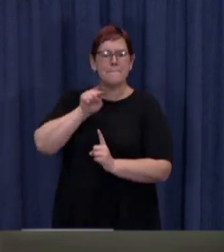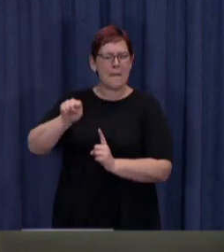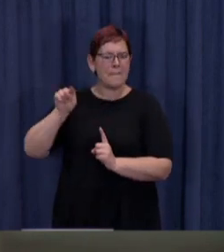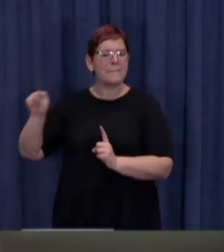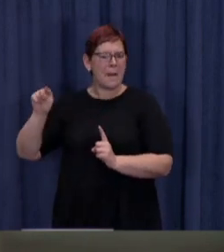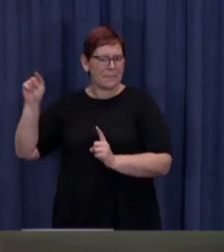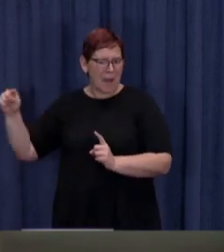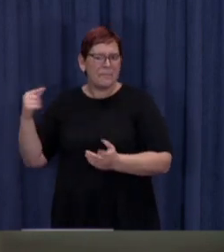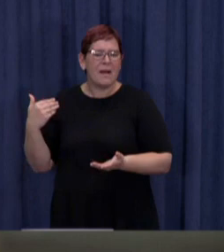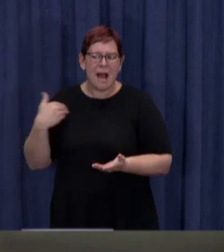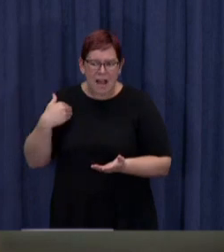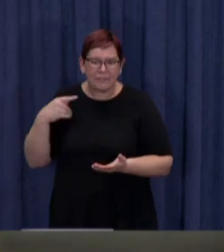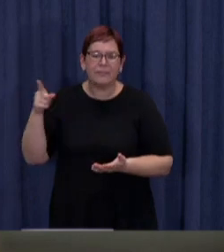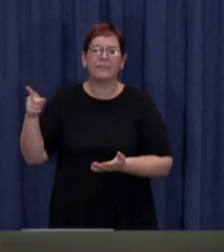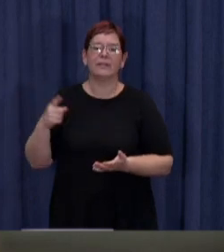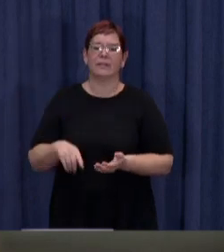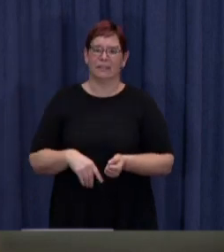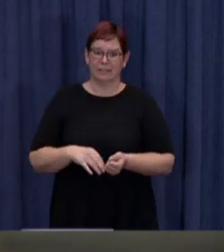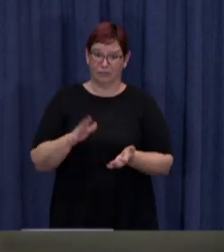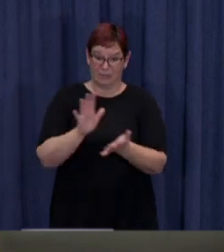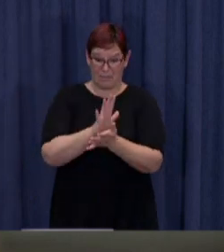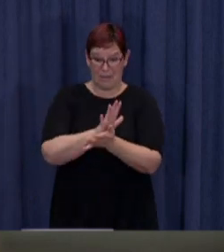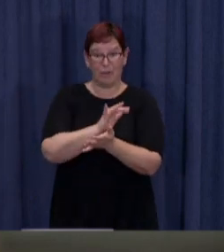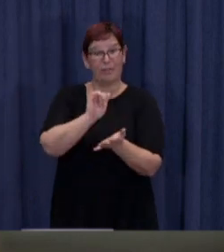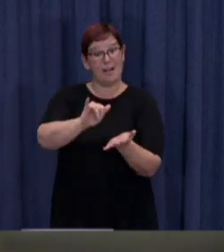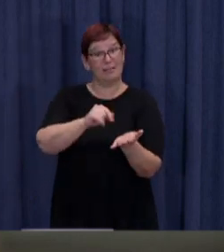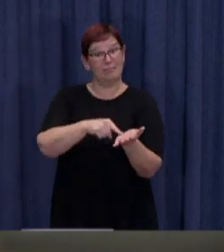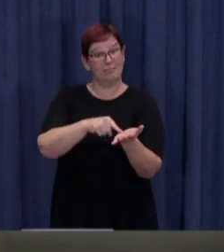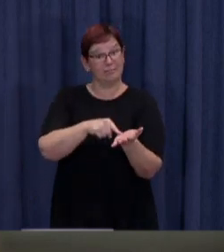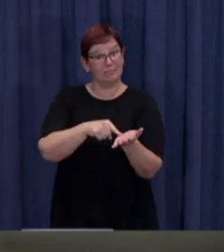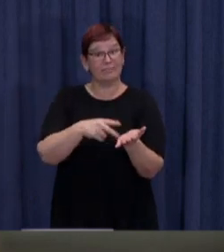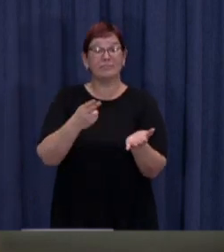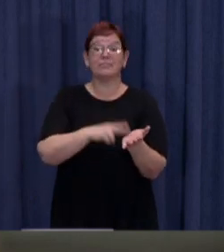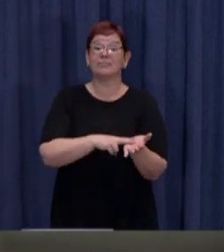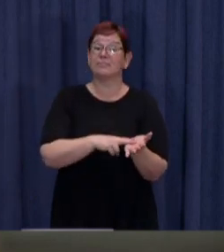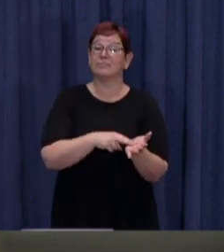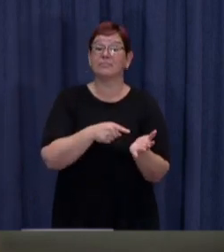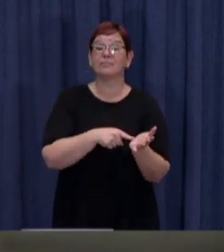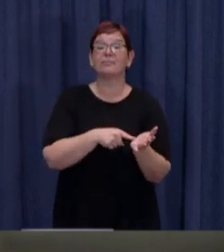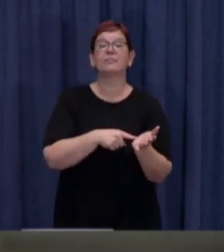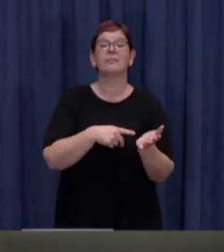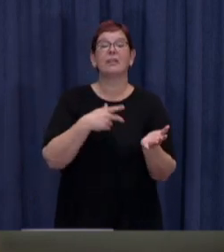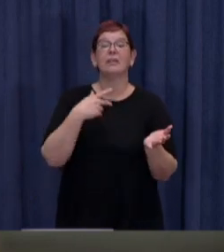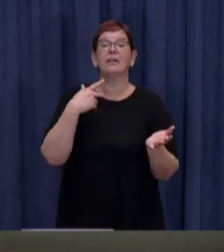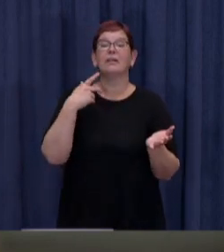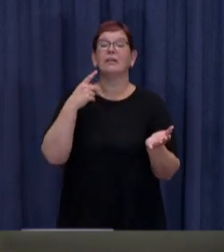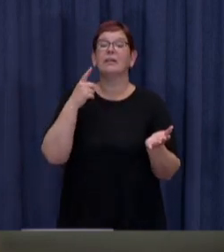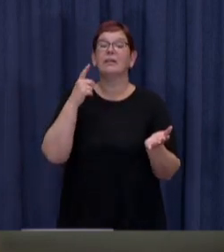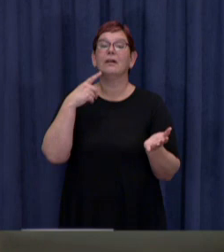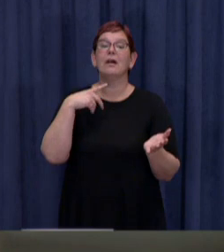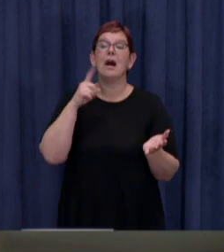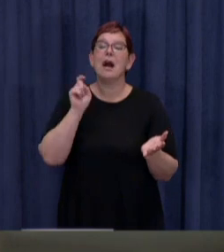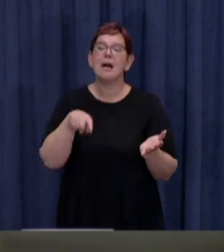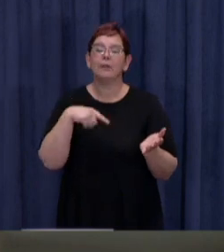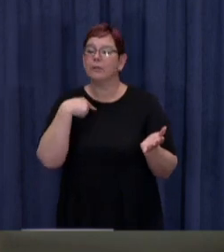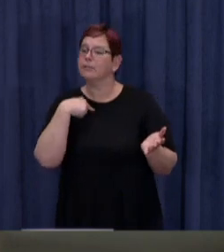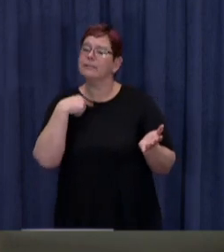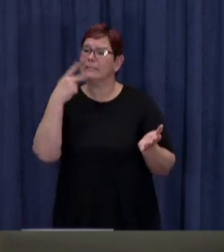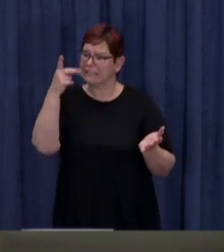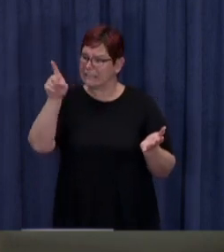something that goes on that we need to act on and as I said before I think people know they can trust me to carry out those very heavy responsibilities in